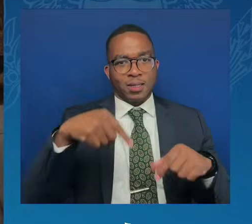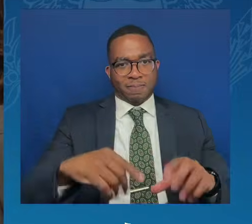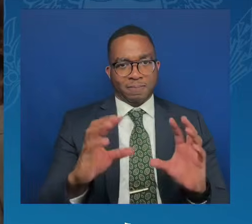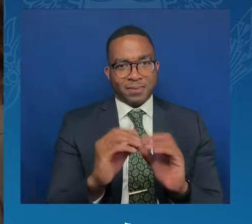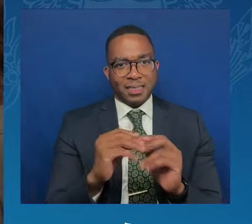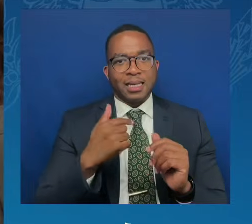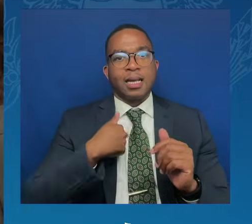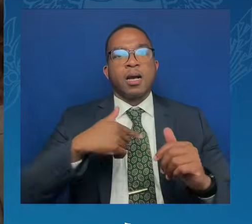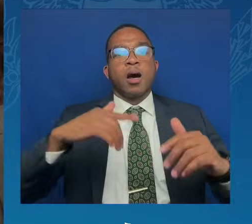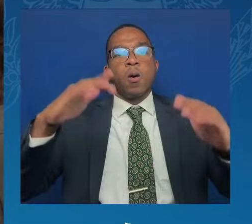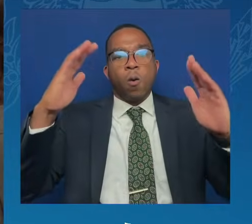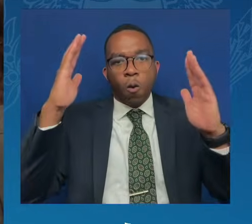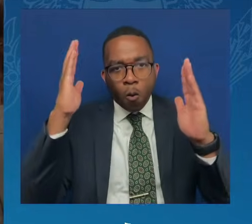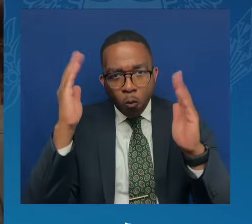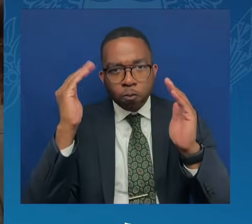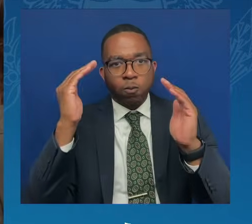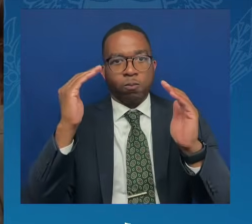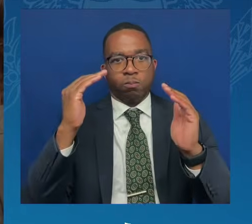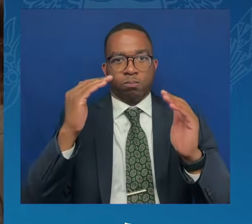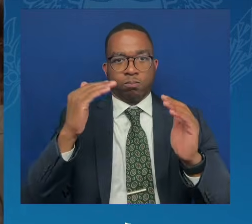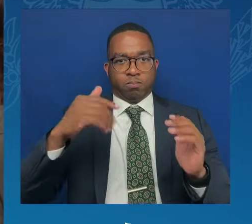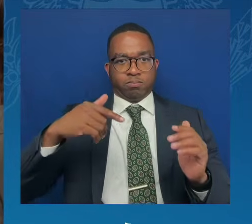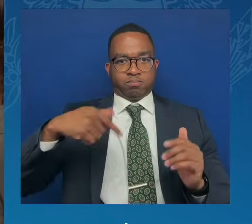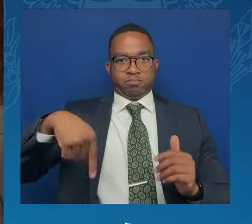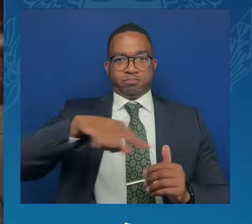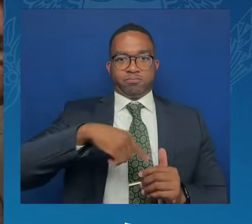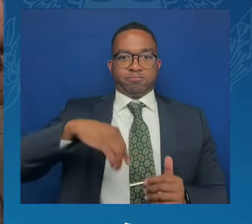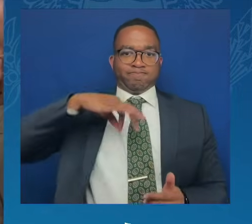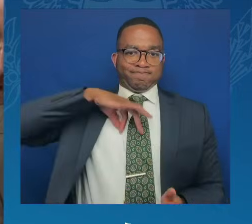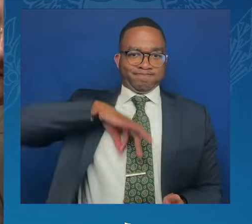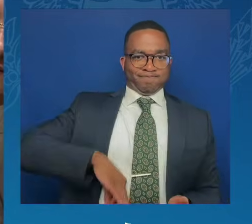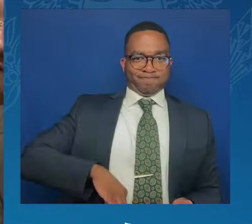Of course, together. We all need peace. Celebrate.